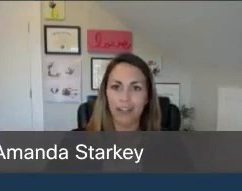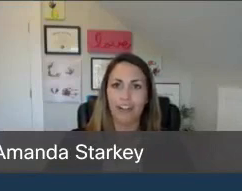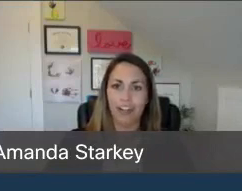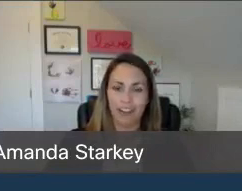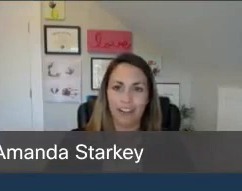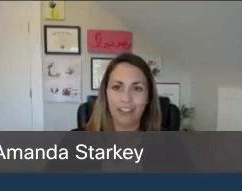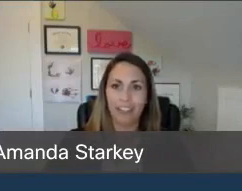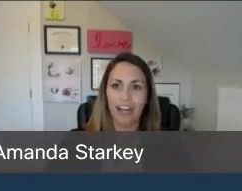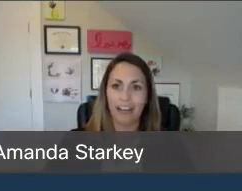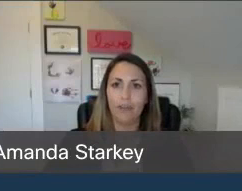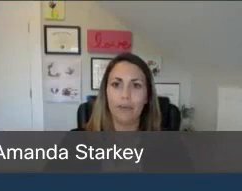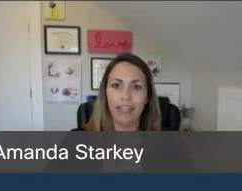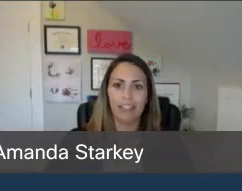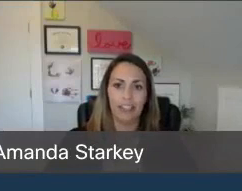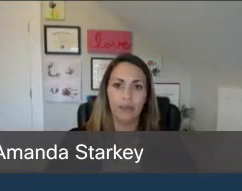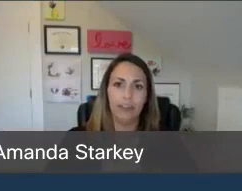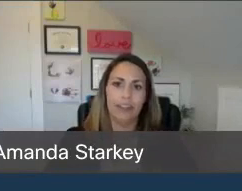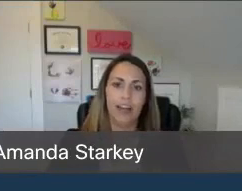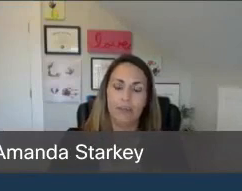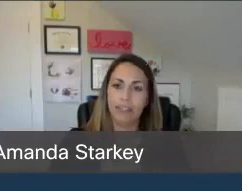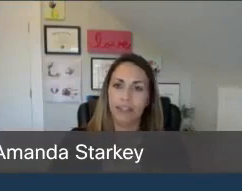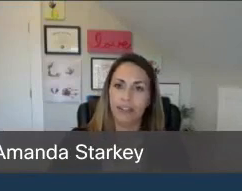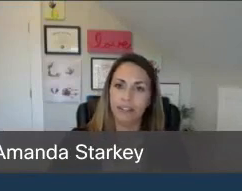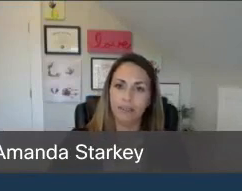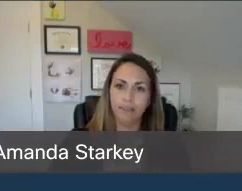if there are not records that we can cite within the MSR.